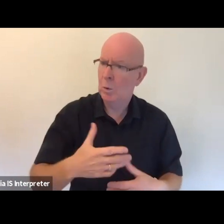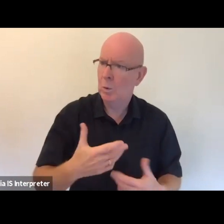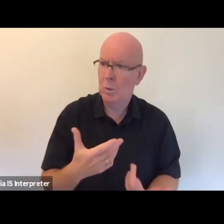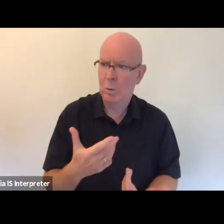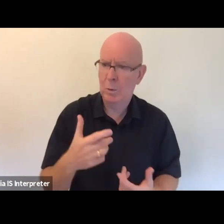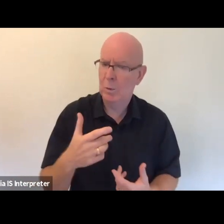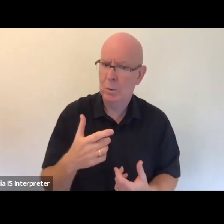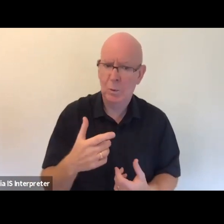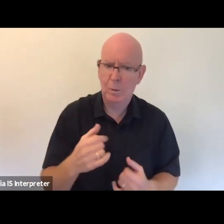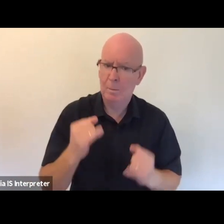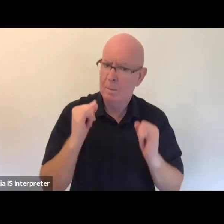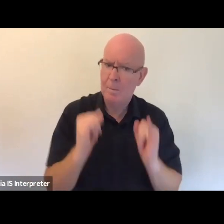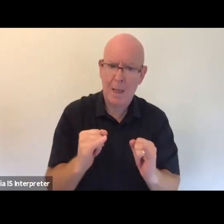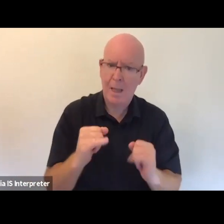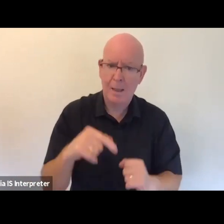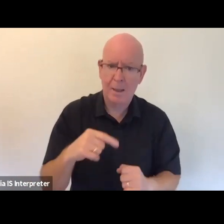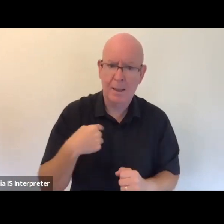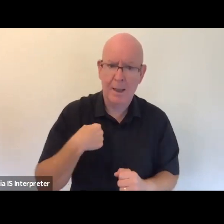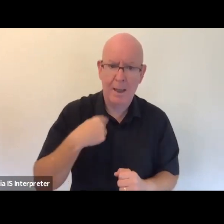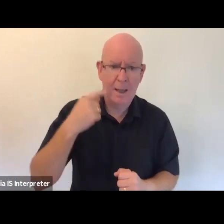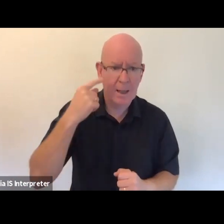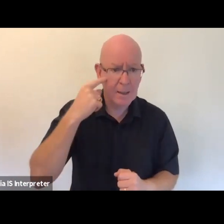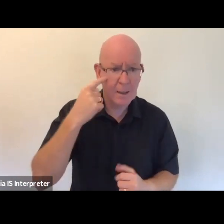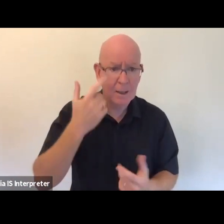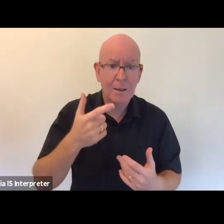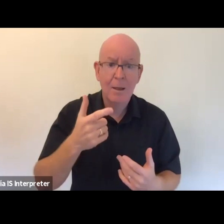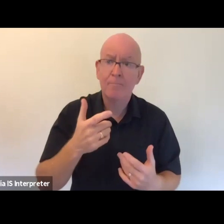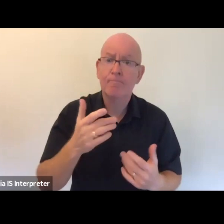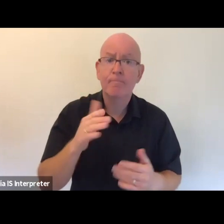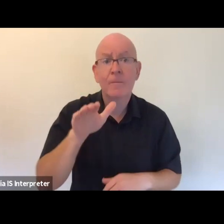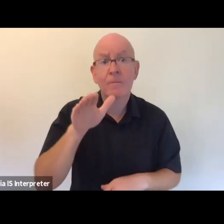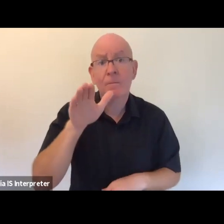Thank you very much. Great. Thanks, Fatima.